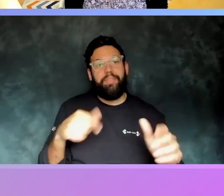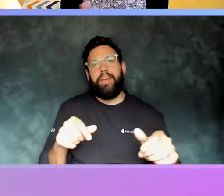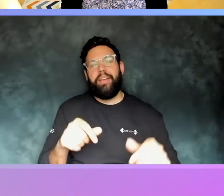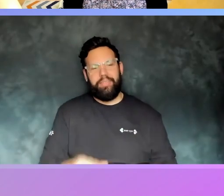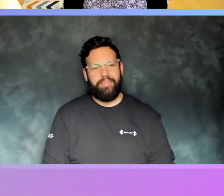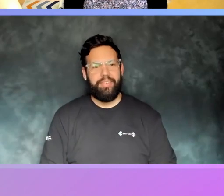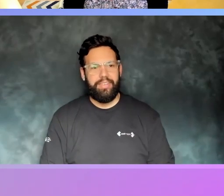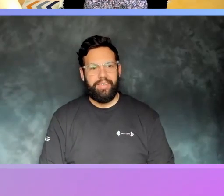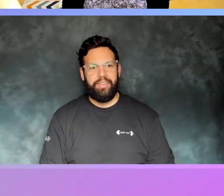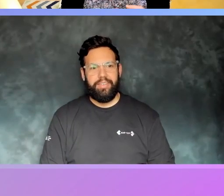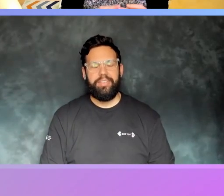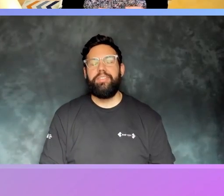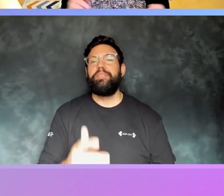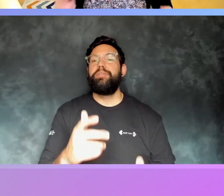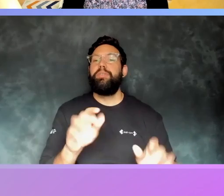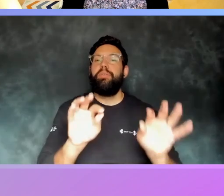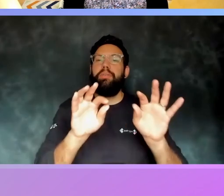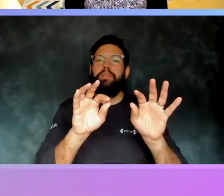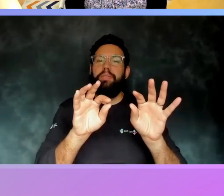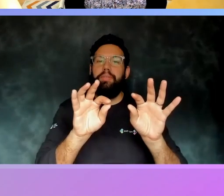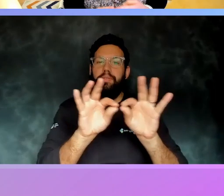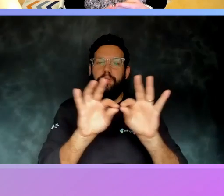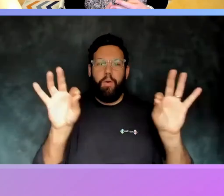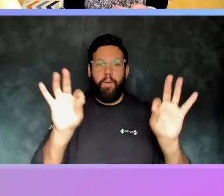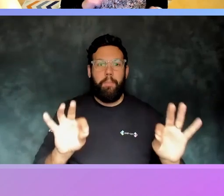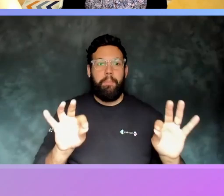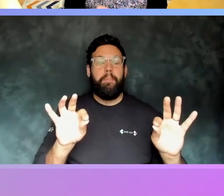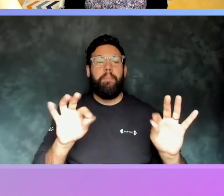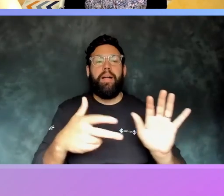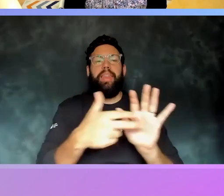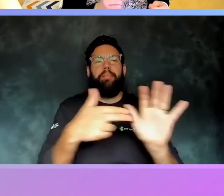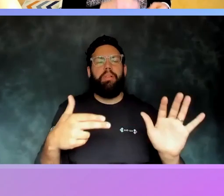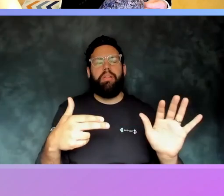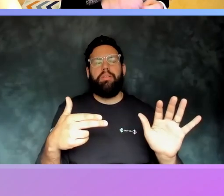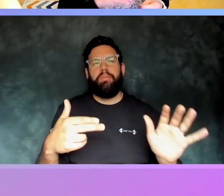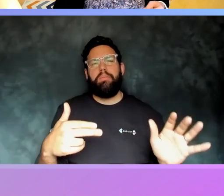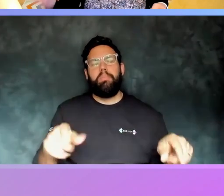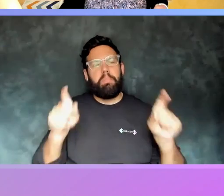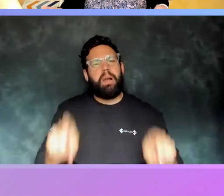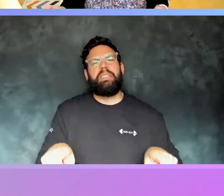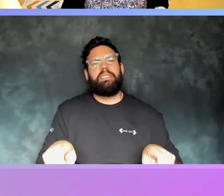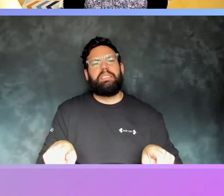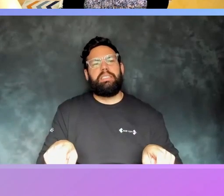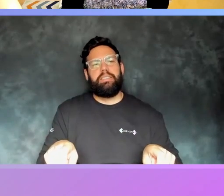right from an accessibility perspective. It has a different parts, specific rules that you need